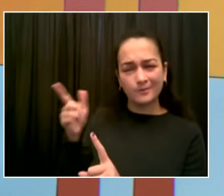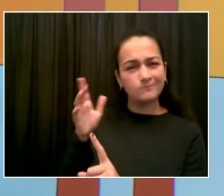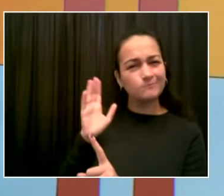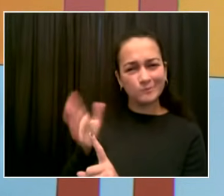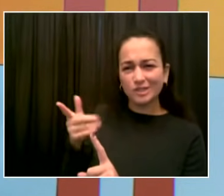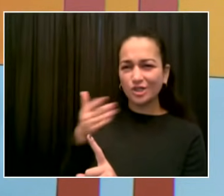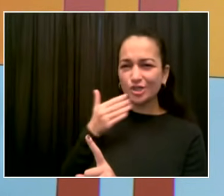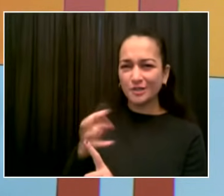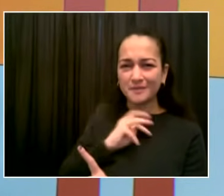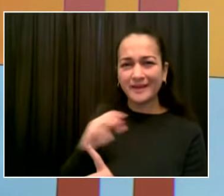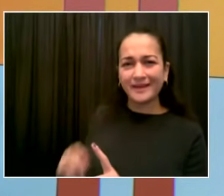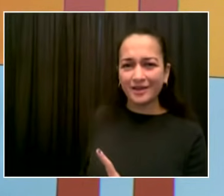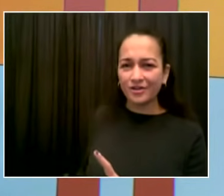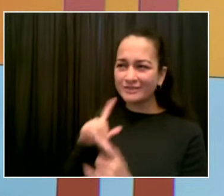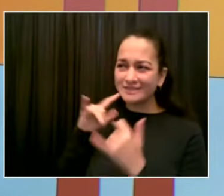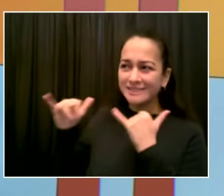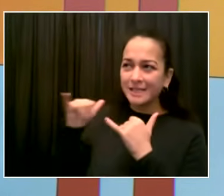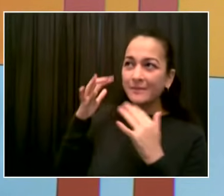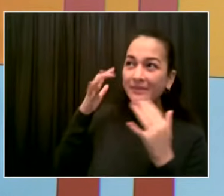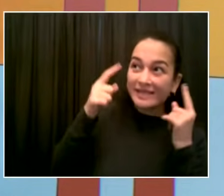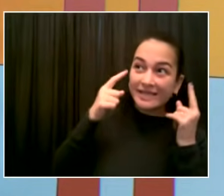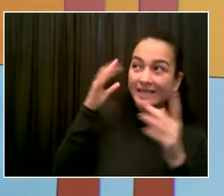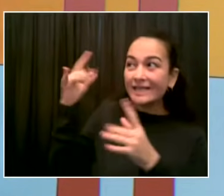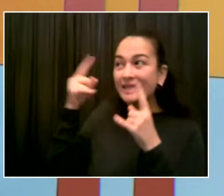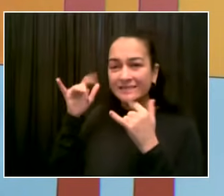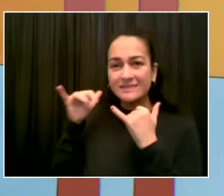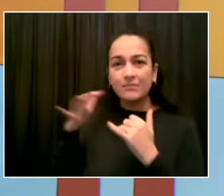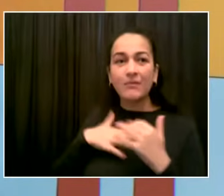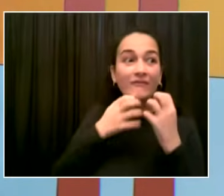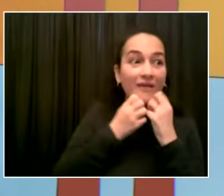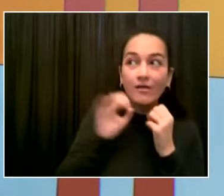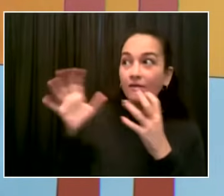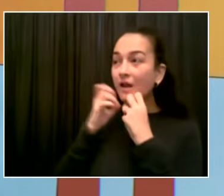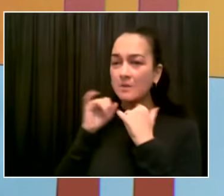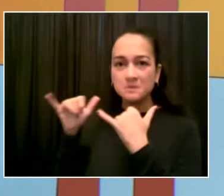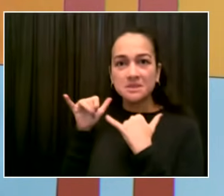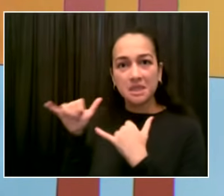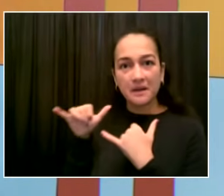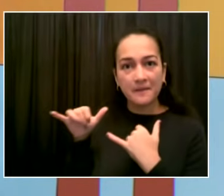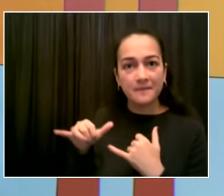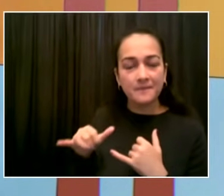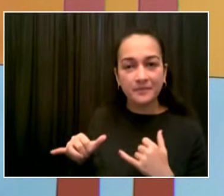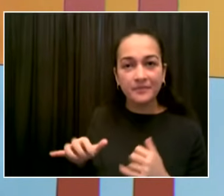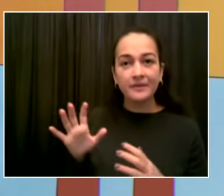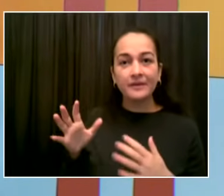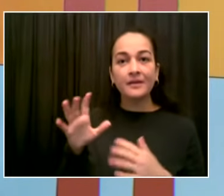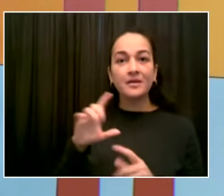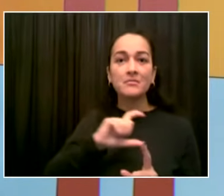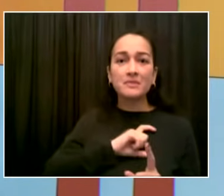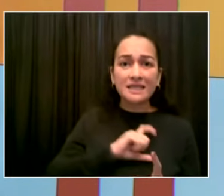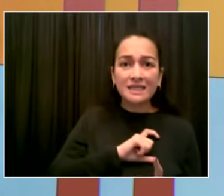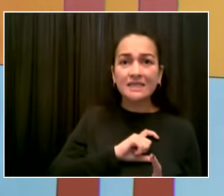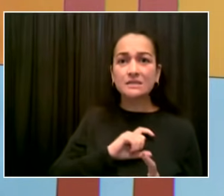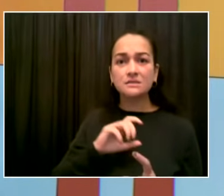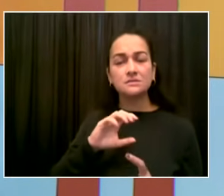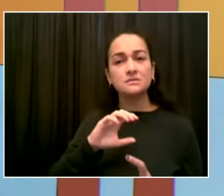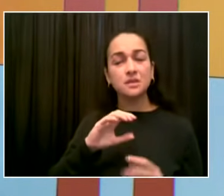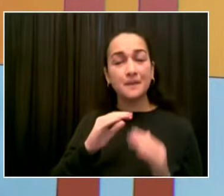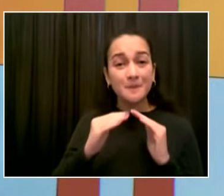WE SHARE A LOT OF VALUES ABOUT THE RIGHT WAY TO ADDRESS ISSSUE OF SAFETY THAT